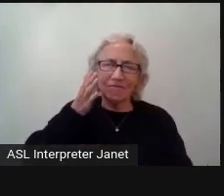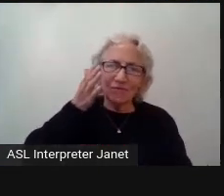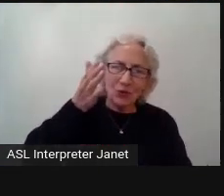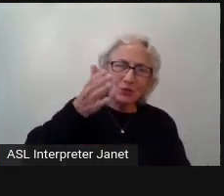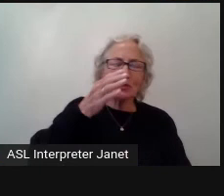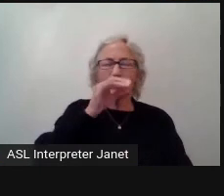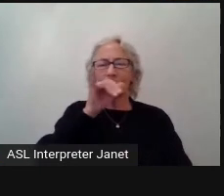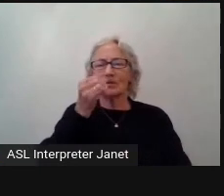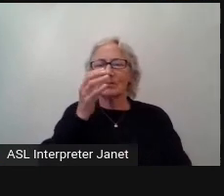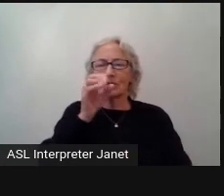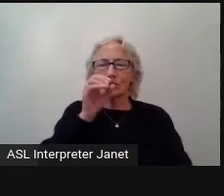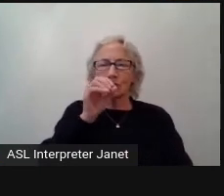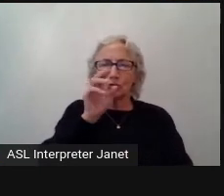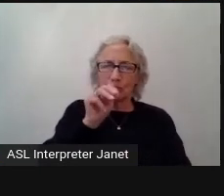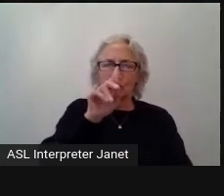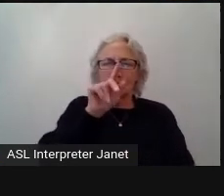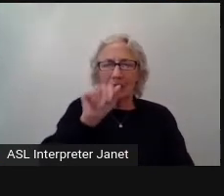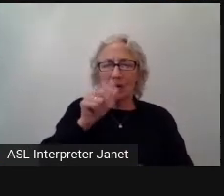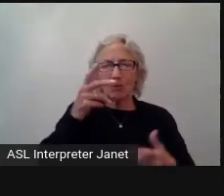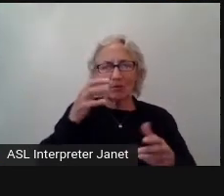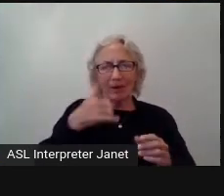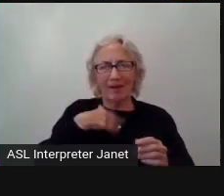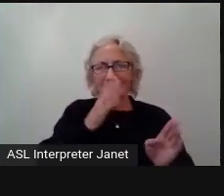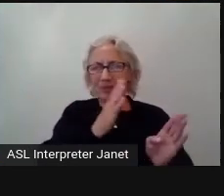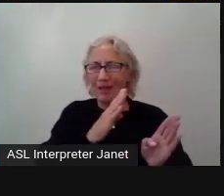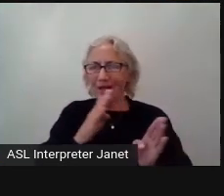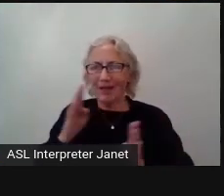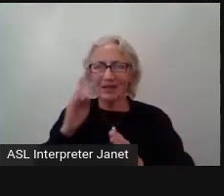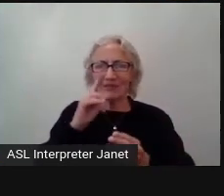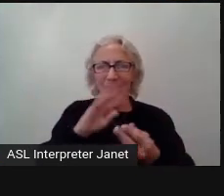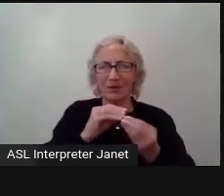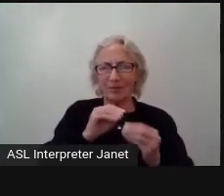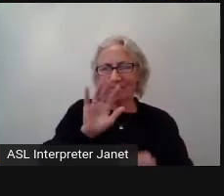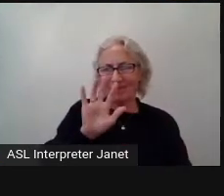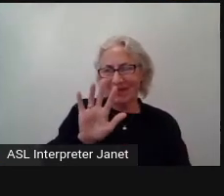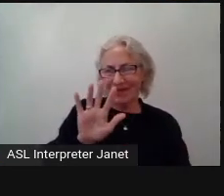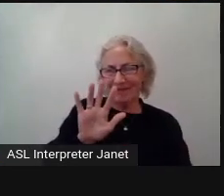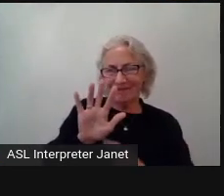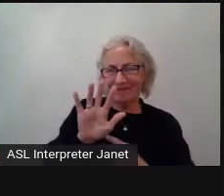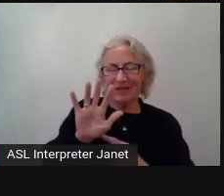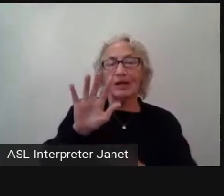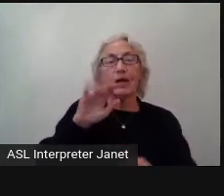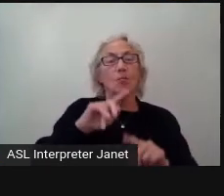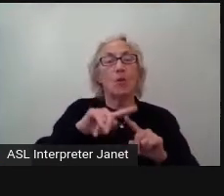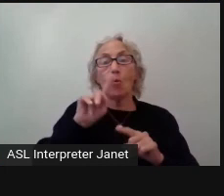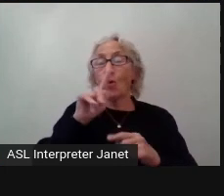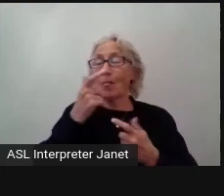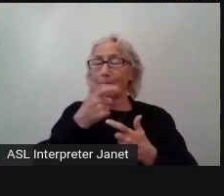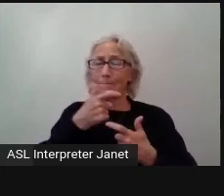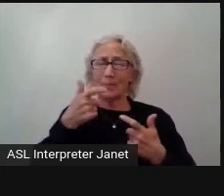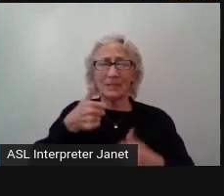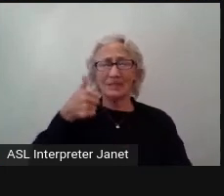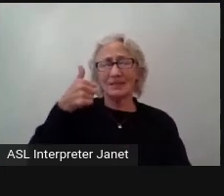We already have plans for Joomla 5, but one of the biggest intention,